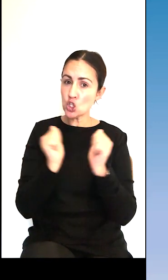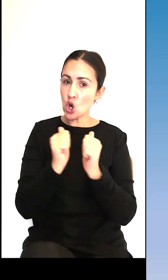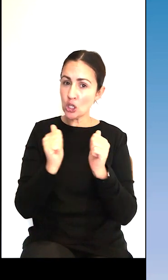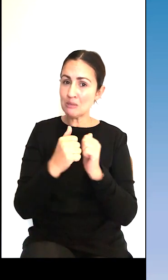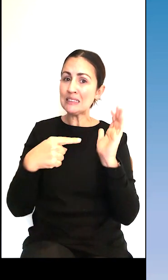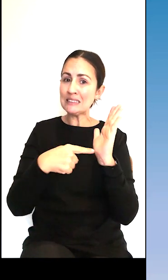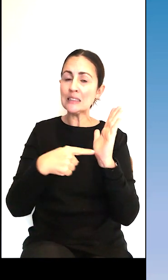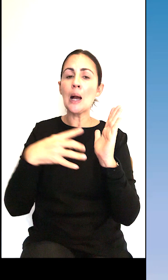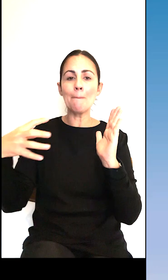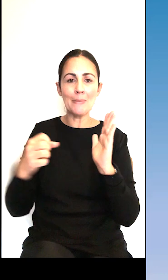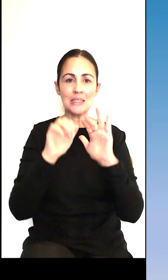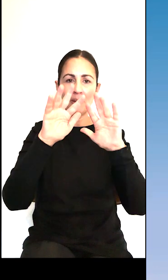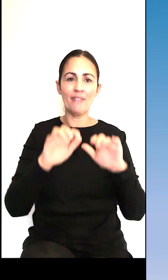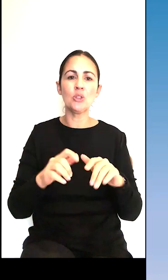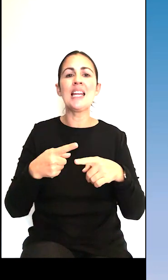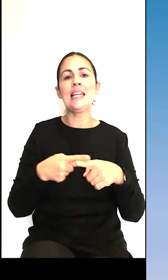English. Next slide. Thank you.